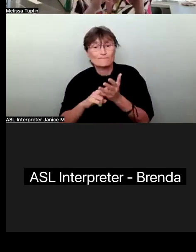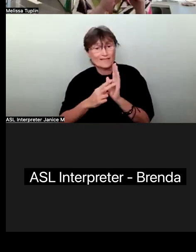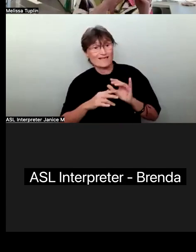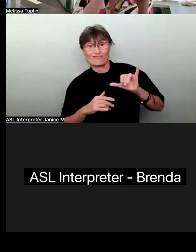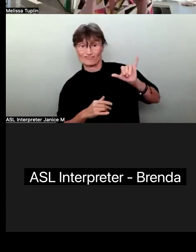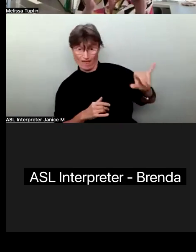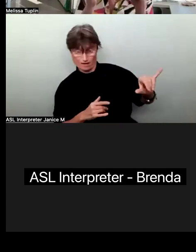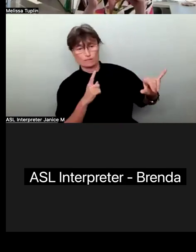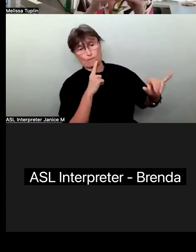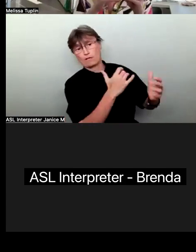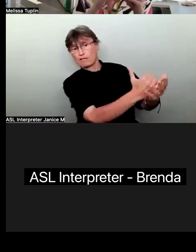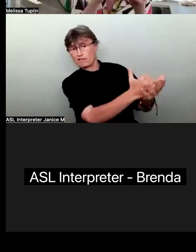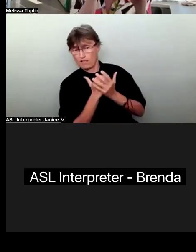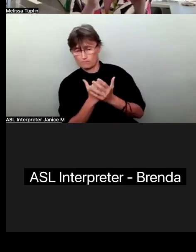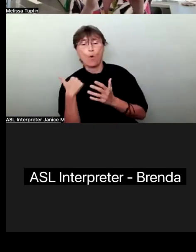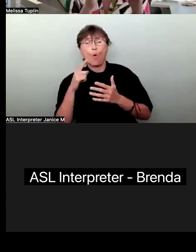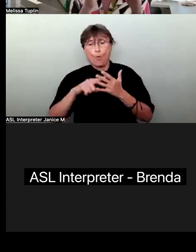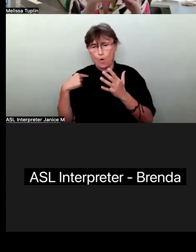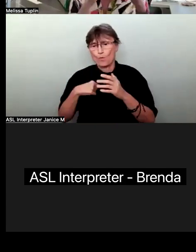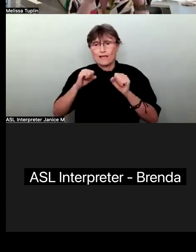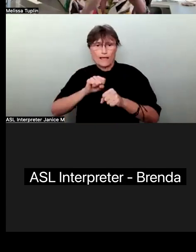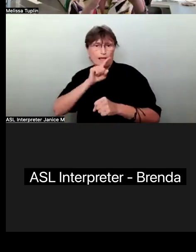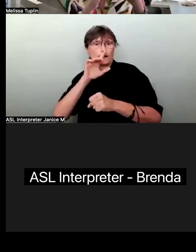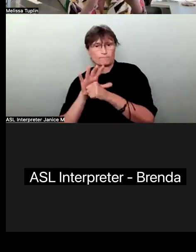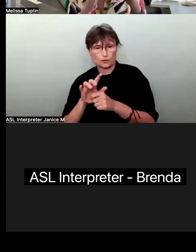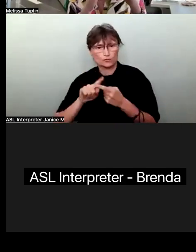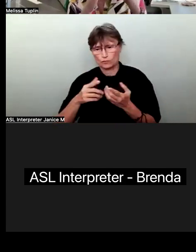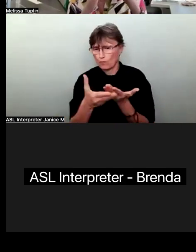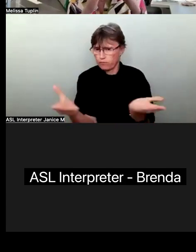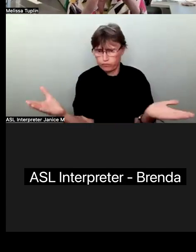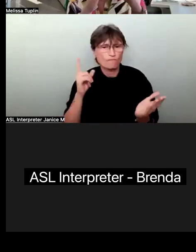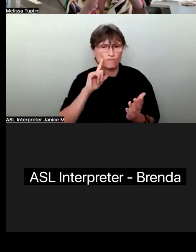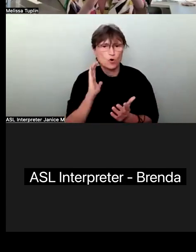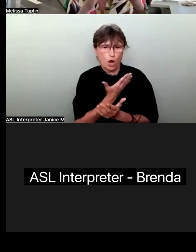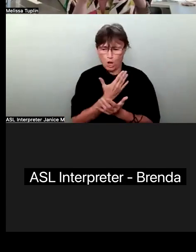to commit funding amounts for 2026 within our current budget allocation